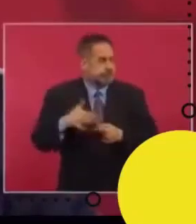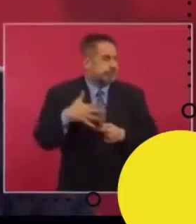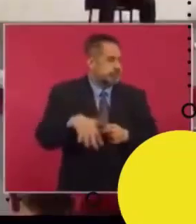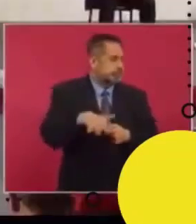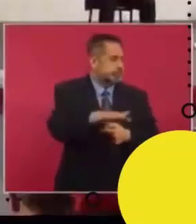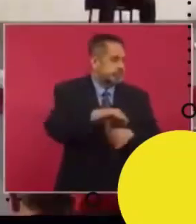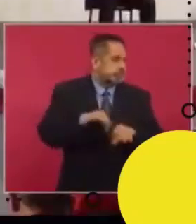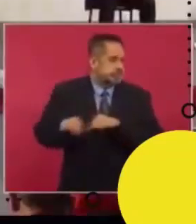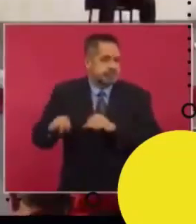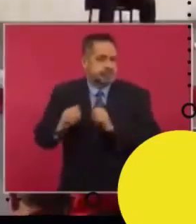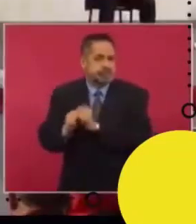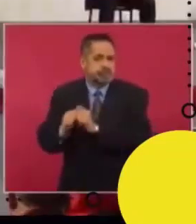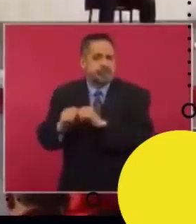searches and work continues on